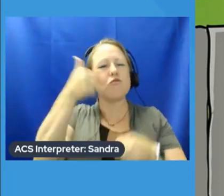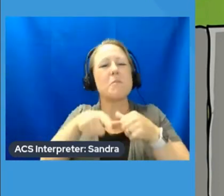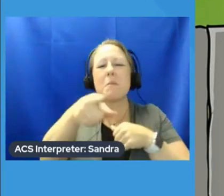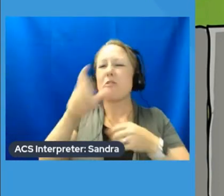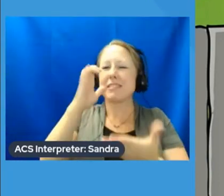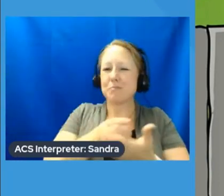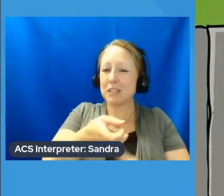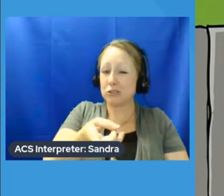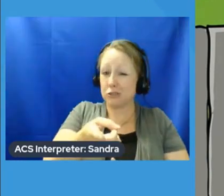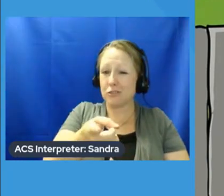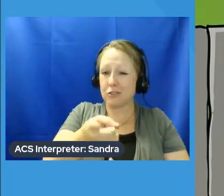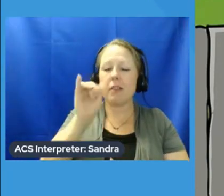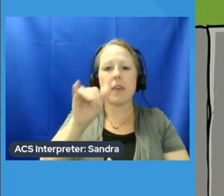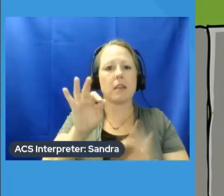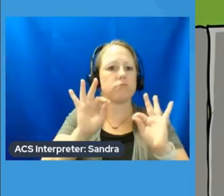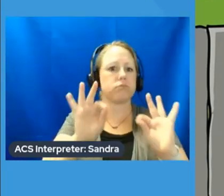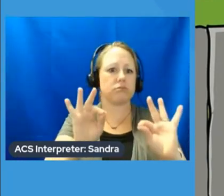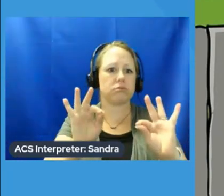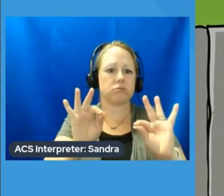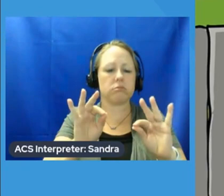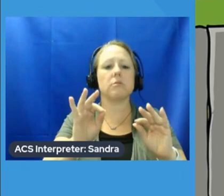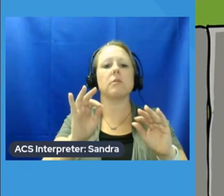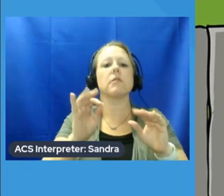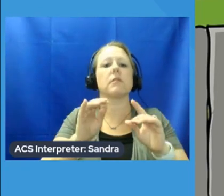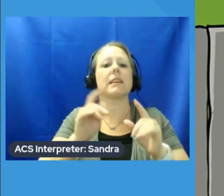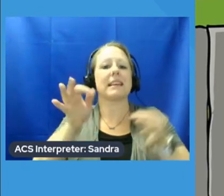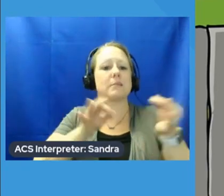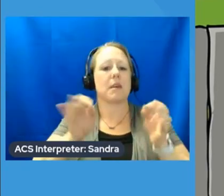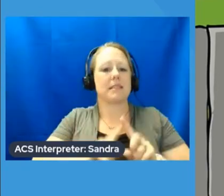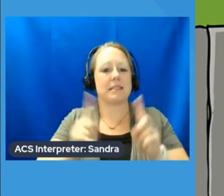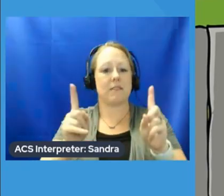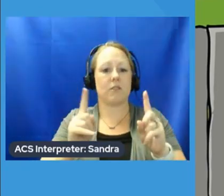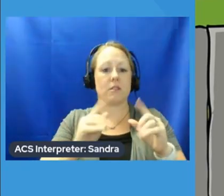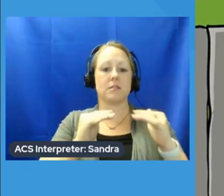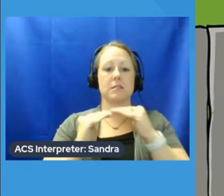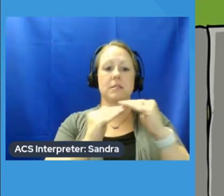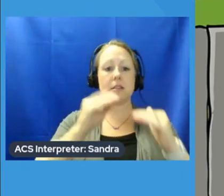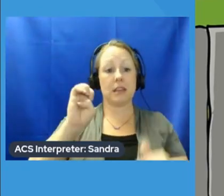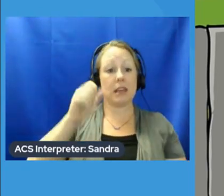between equality and equity. And it makes a lot of sense to me.